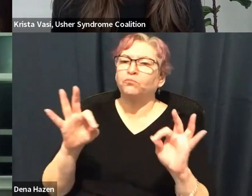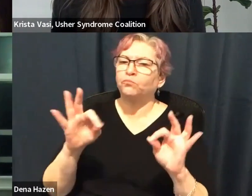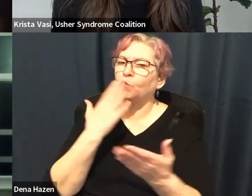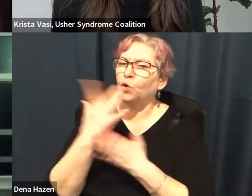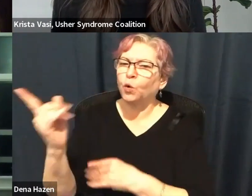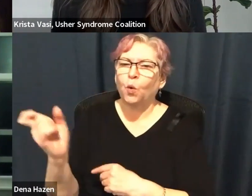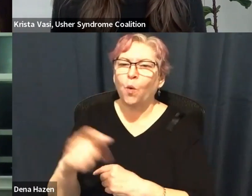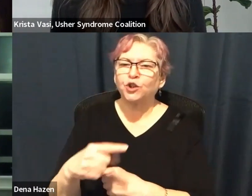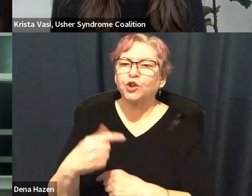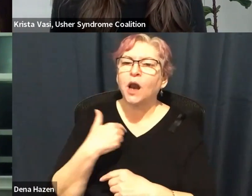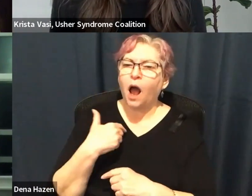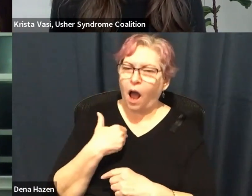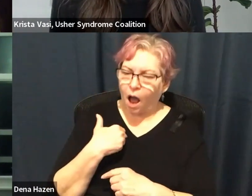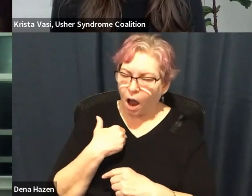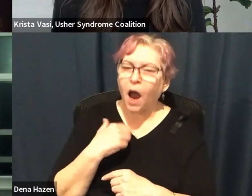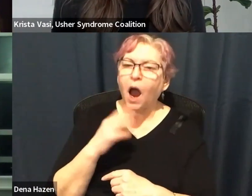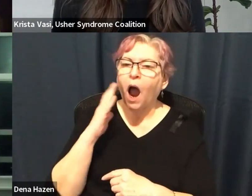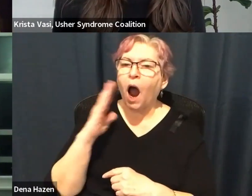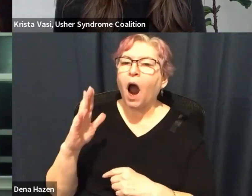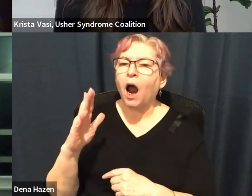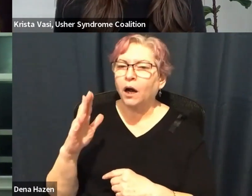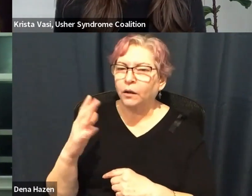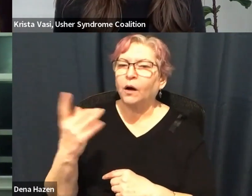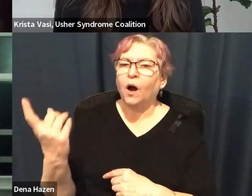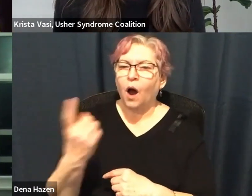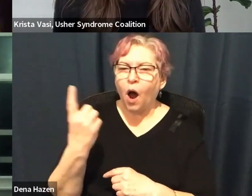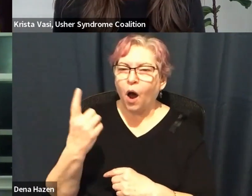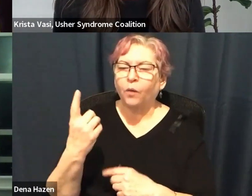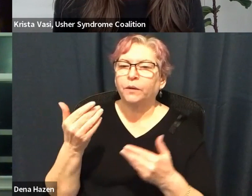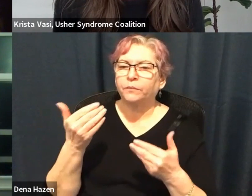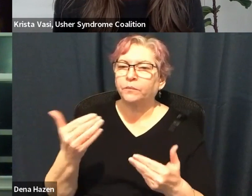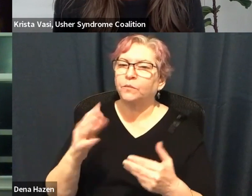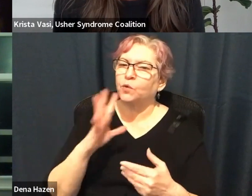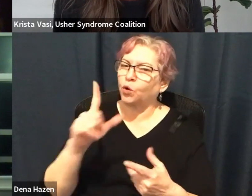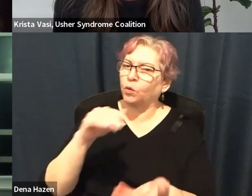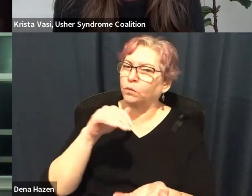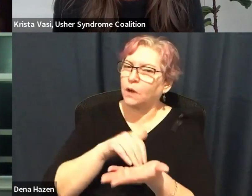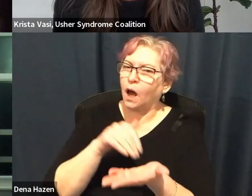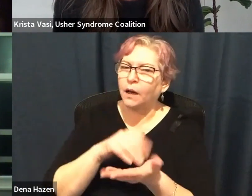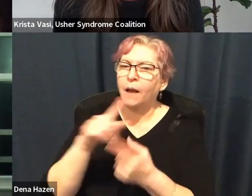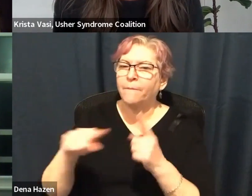I would, and we would always ask you to talk to your physician about clinical research.